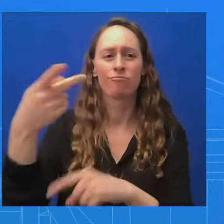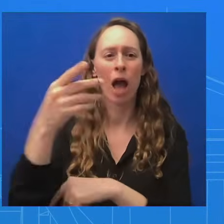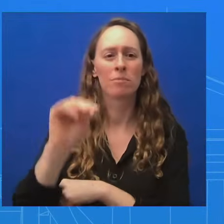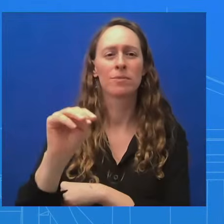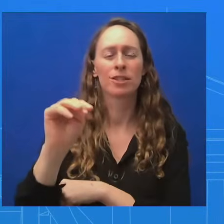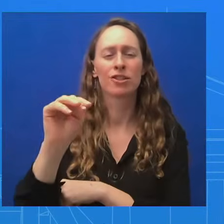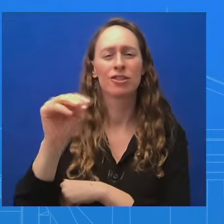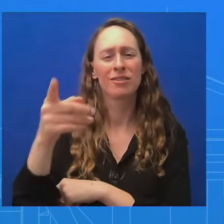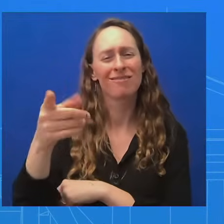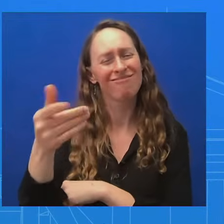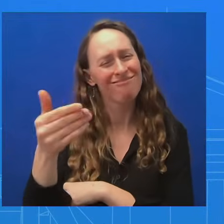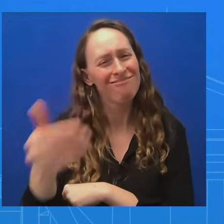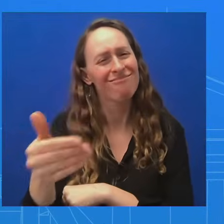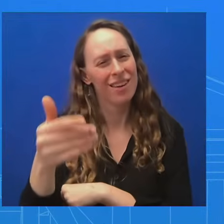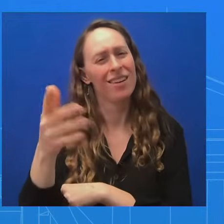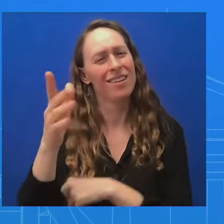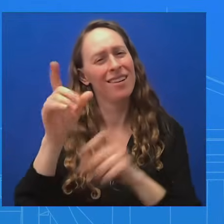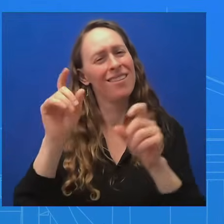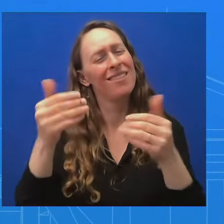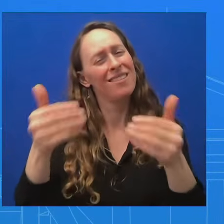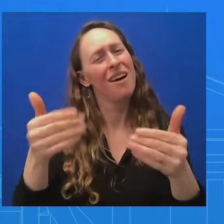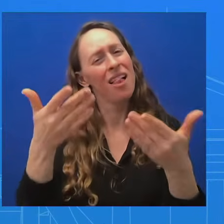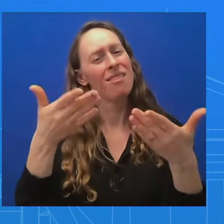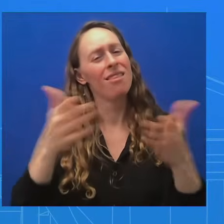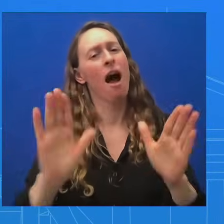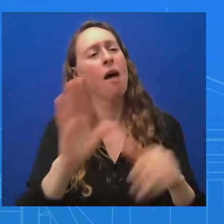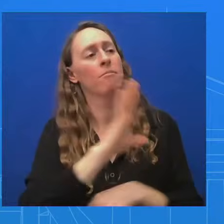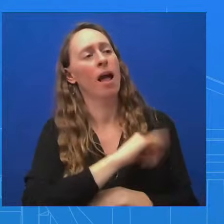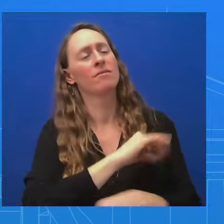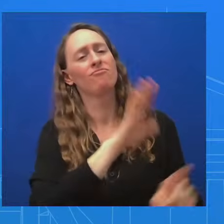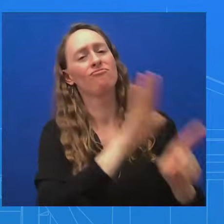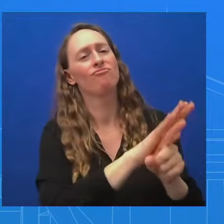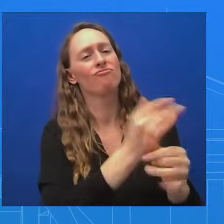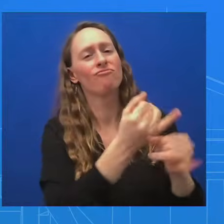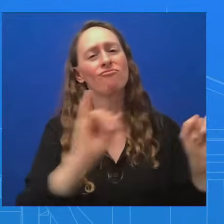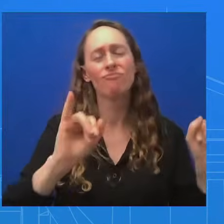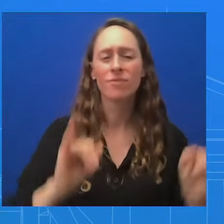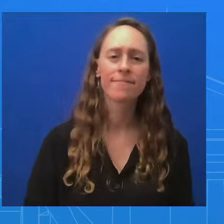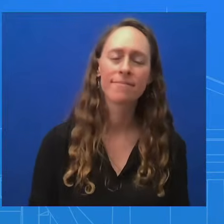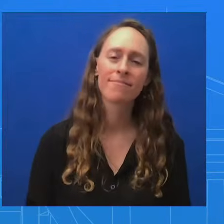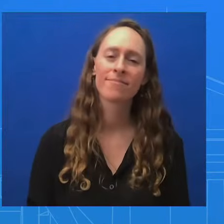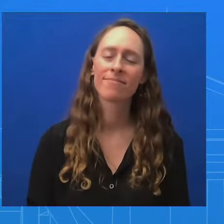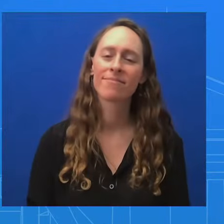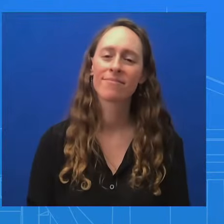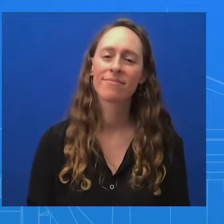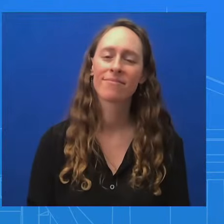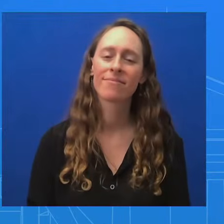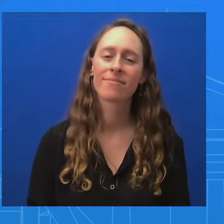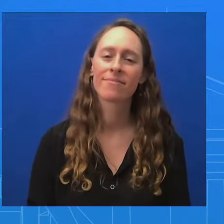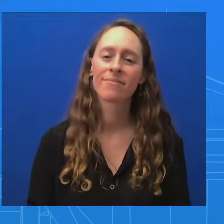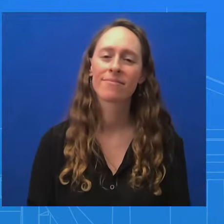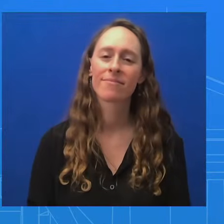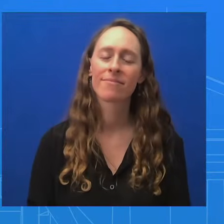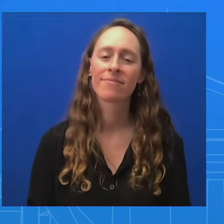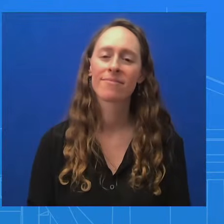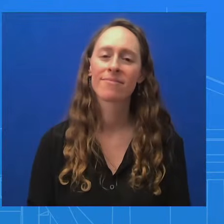publicly about -- about a two-state solution. All I can do is say what I've said before: The President still believes in the promise